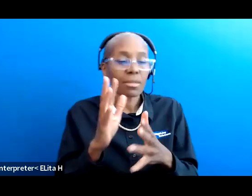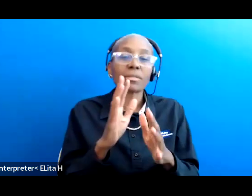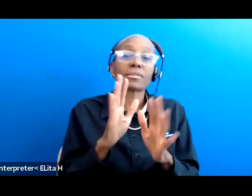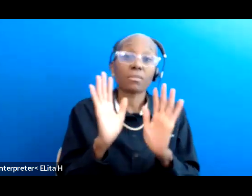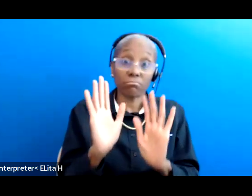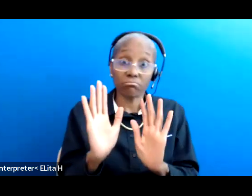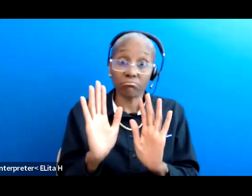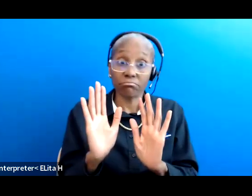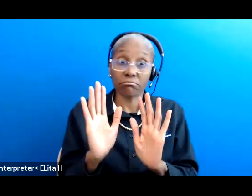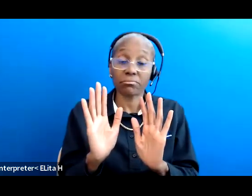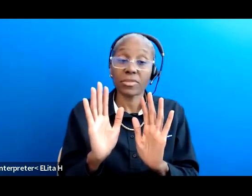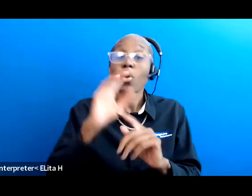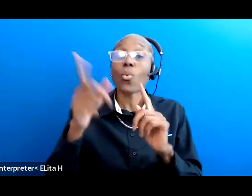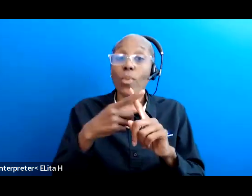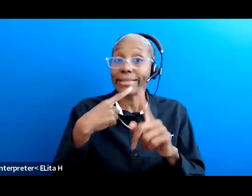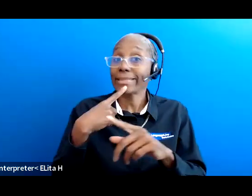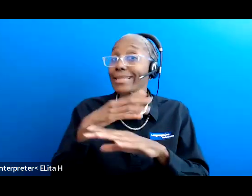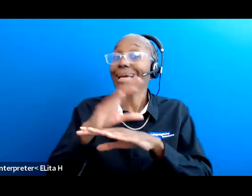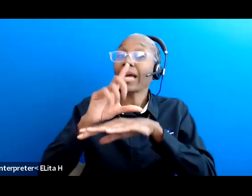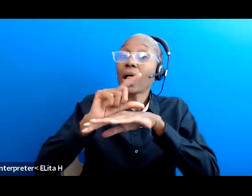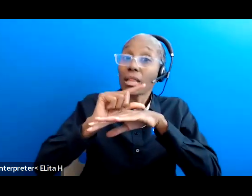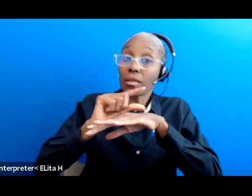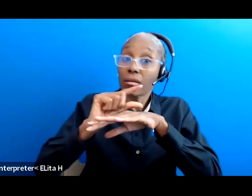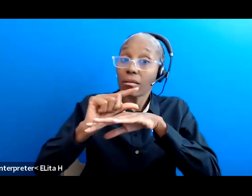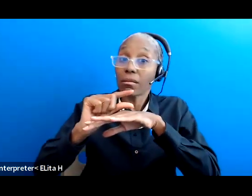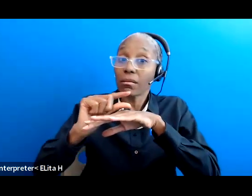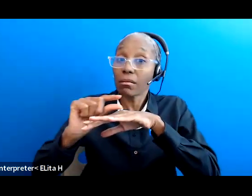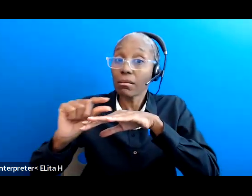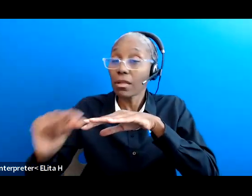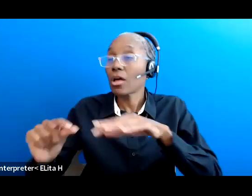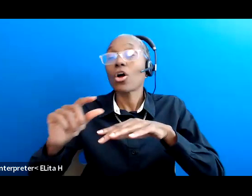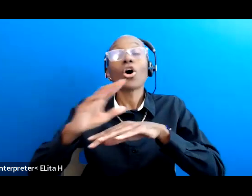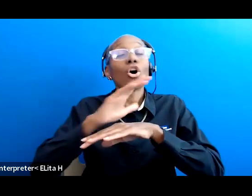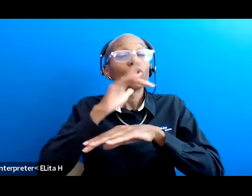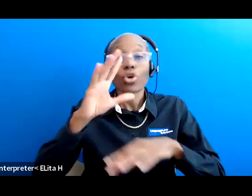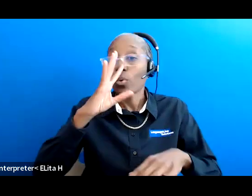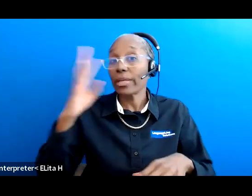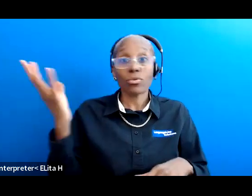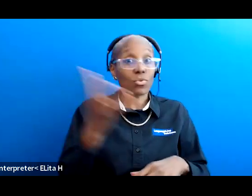Don't ignore that. Don't go off slowly. I need to mention that with that. But there are medications.